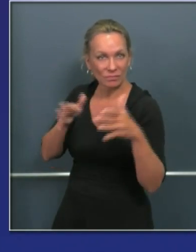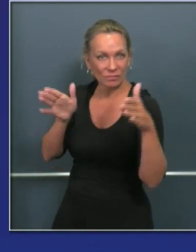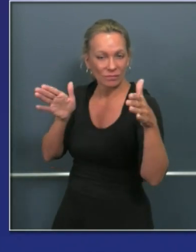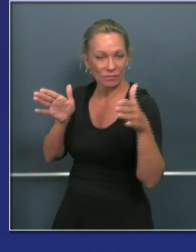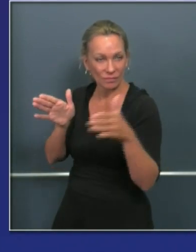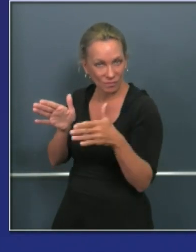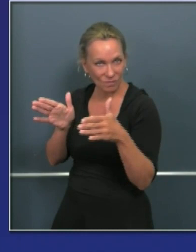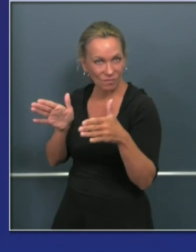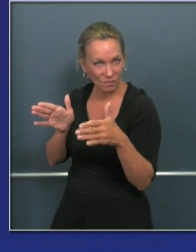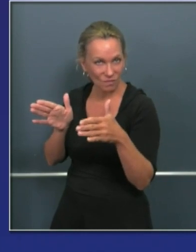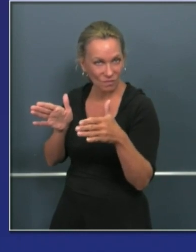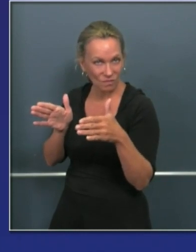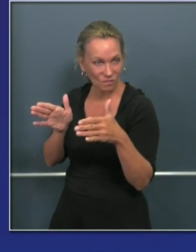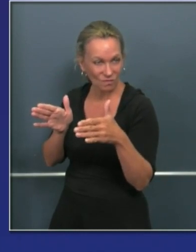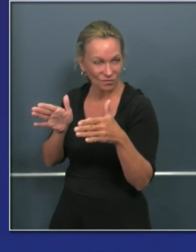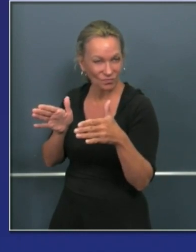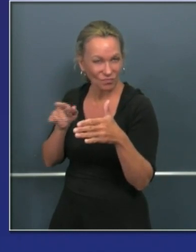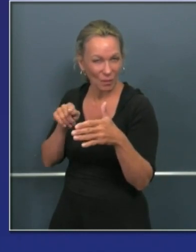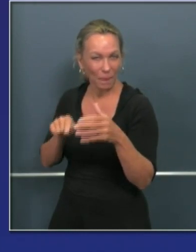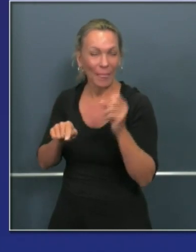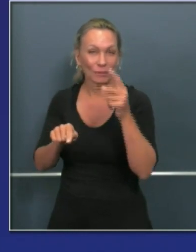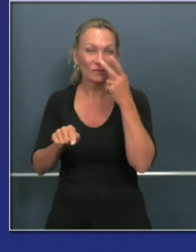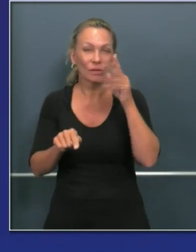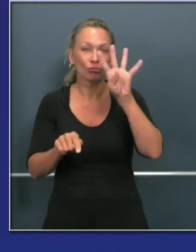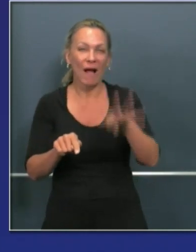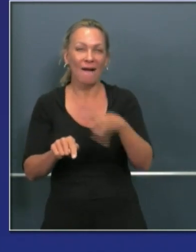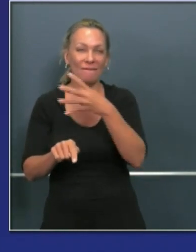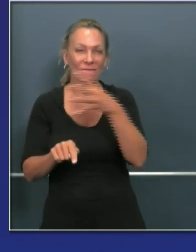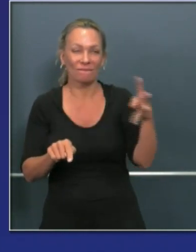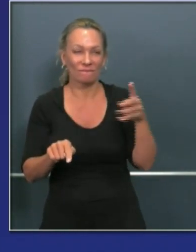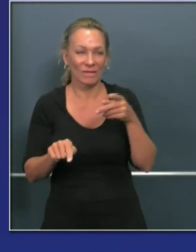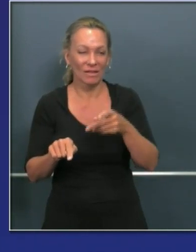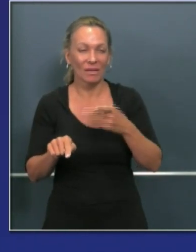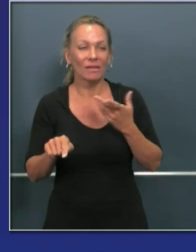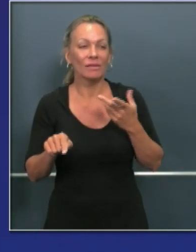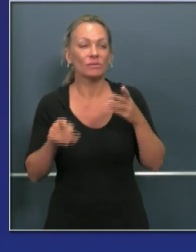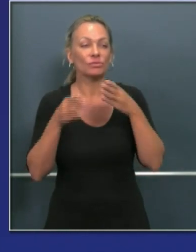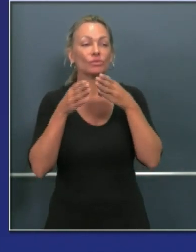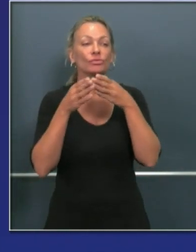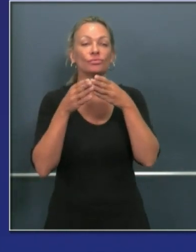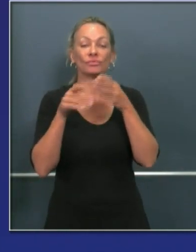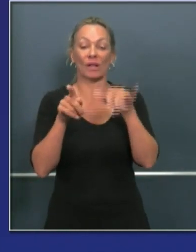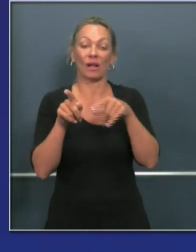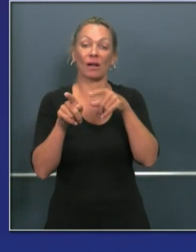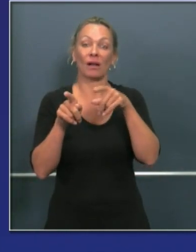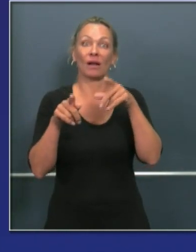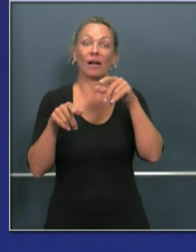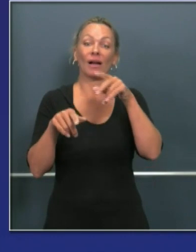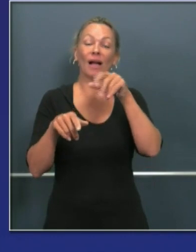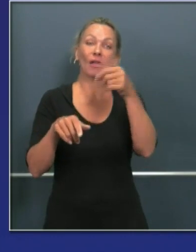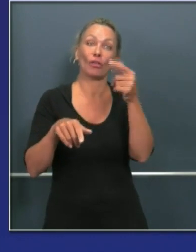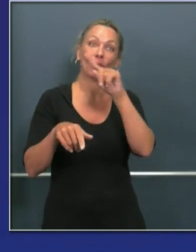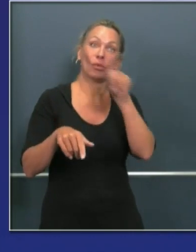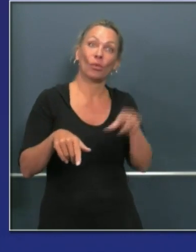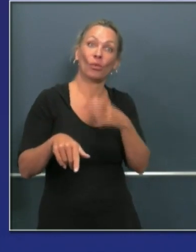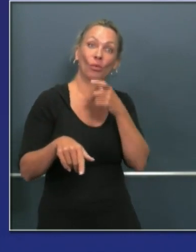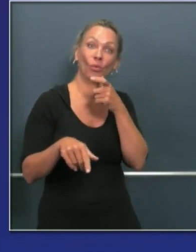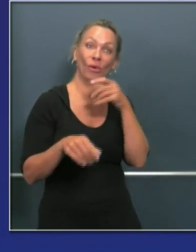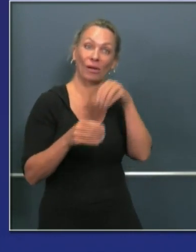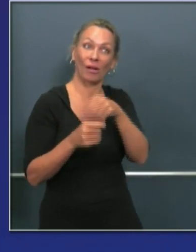CAPACITY. ALSO REFERENCE OF THE SLIDE IS THE TOTAL NUMBER ADMITTED PATIENTS JUST ACROSS THE SPECTRUM OF OF PATIENTS THAT ARE IN THE HOSPITAL